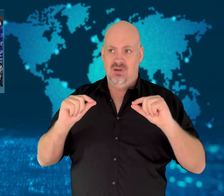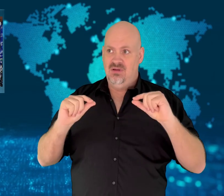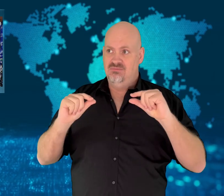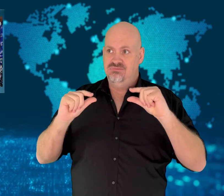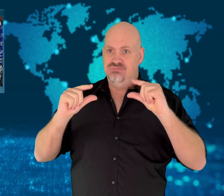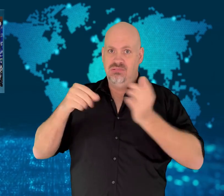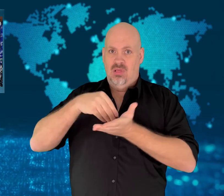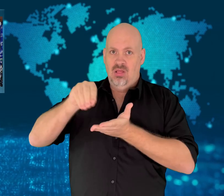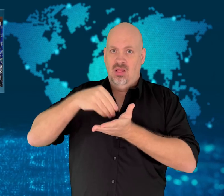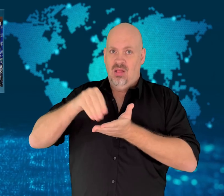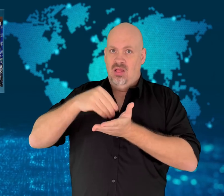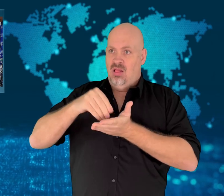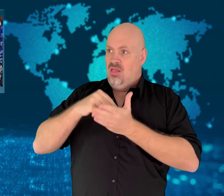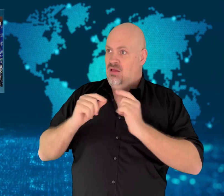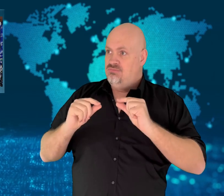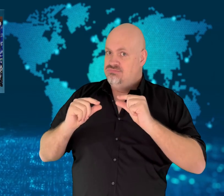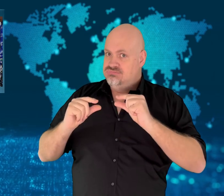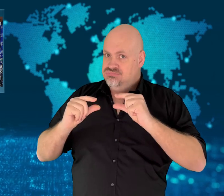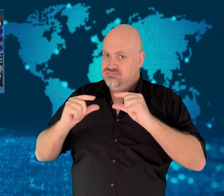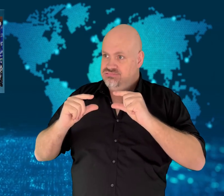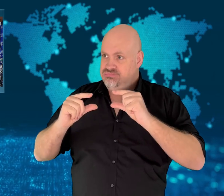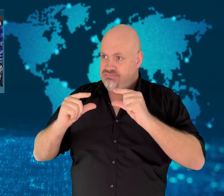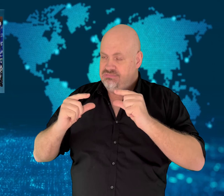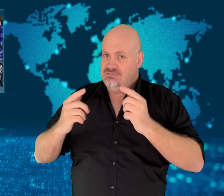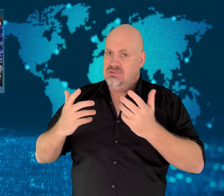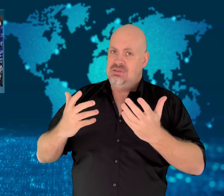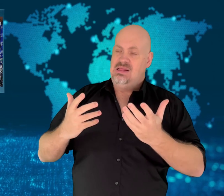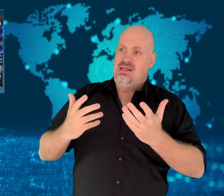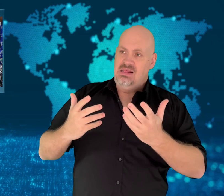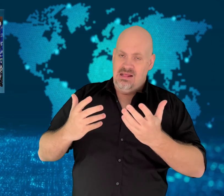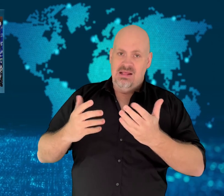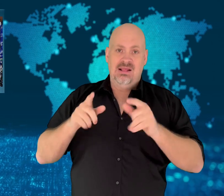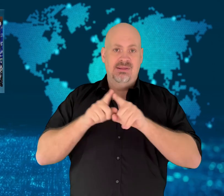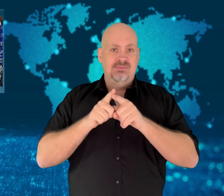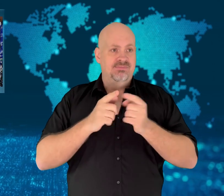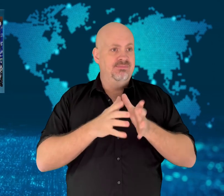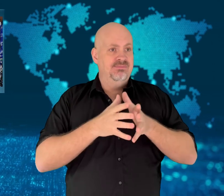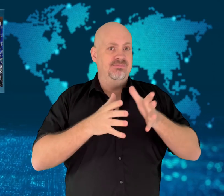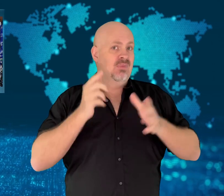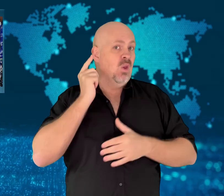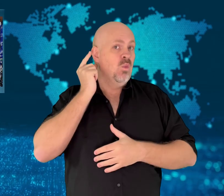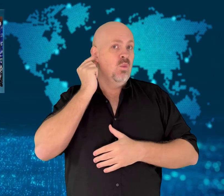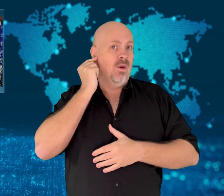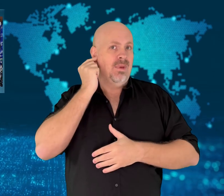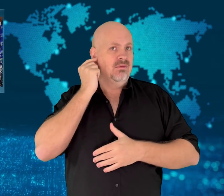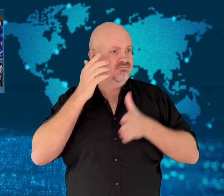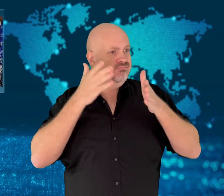The impact of rising living costs and the choice of women to